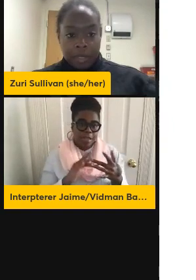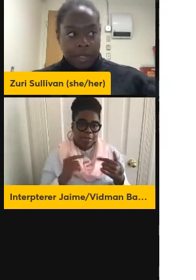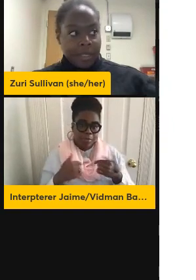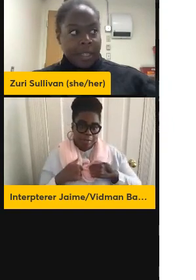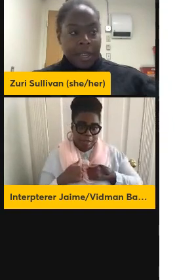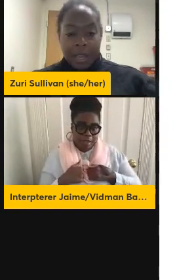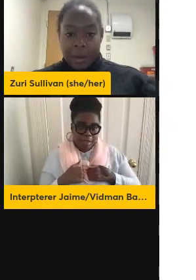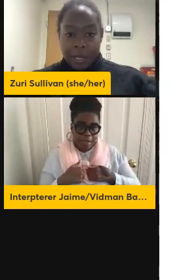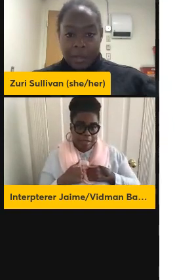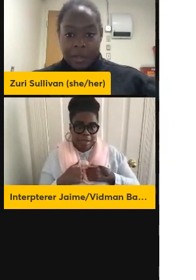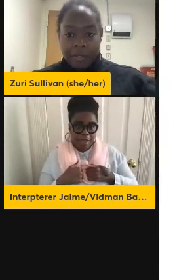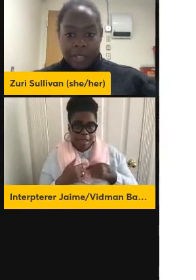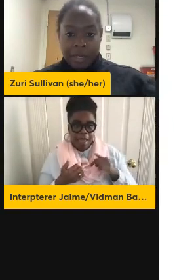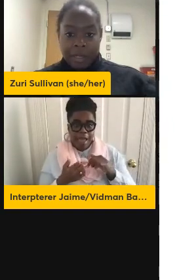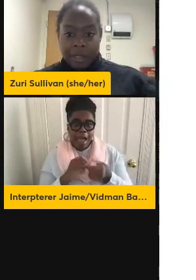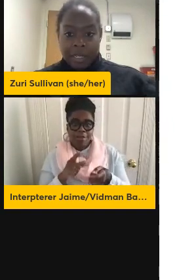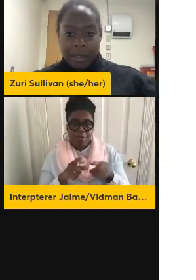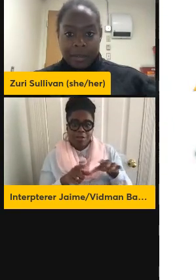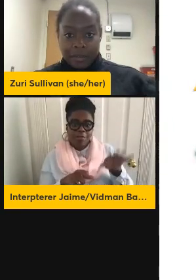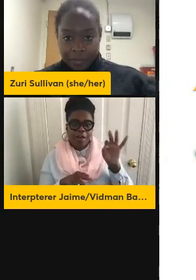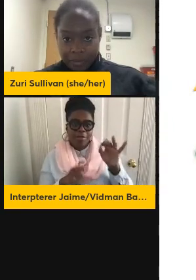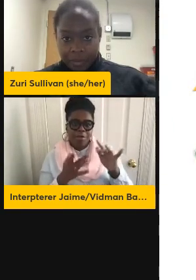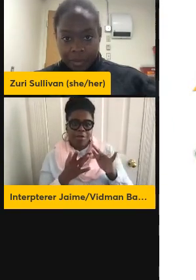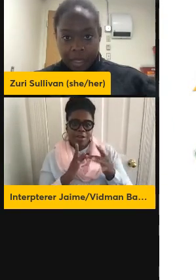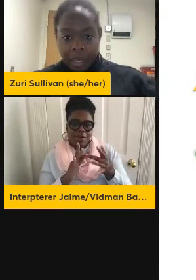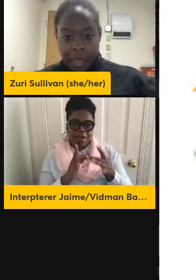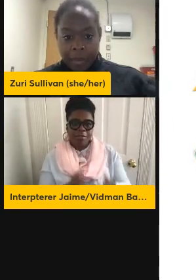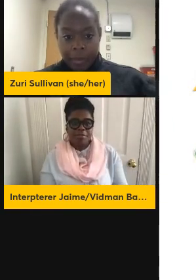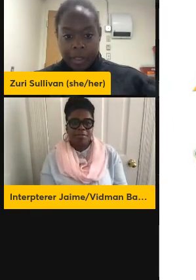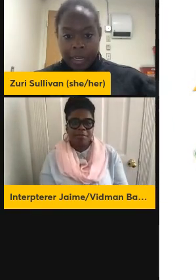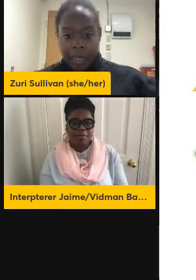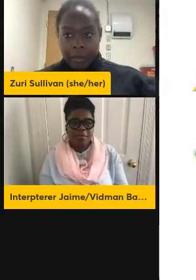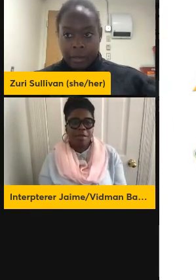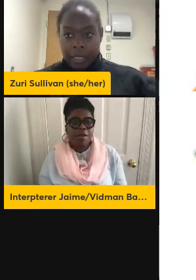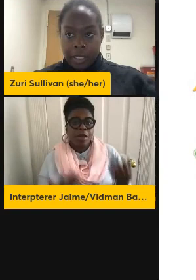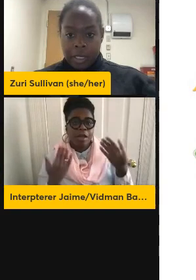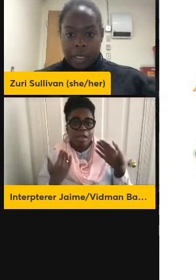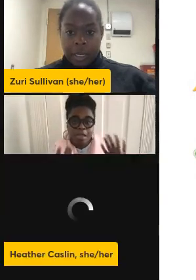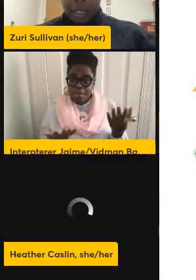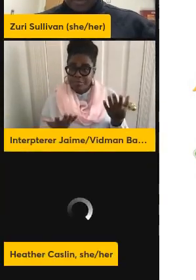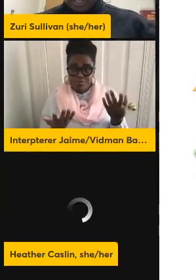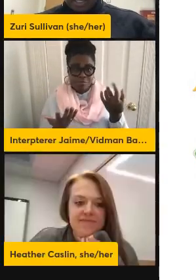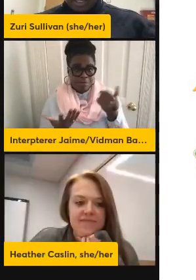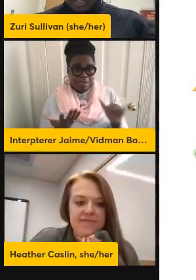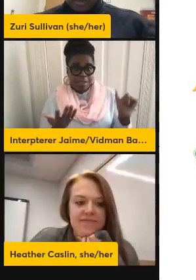this is where you can find me online. And with that, I will take any questions.